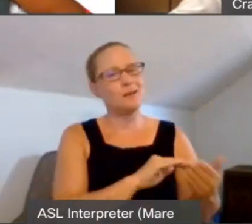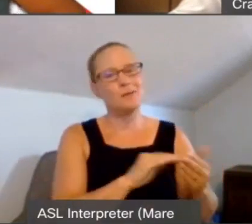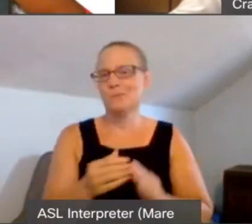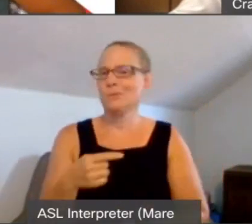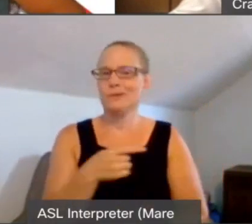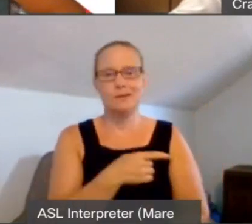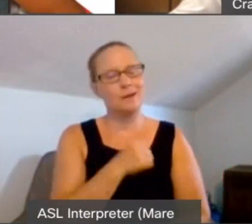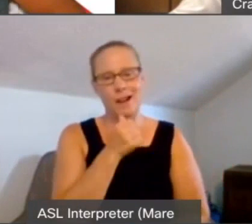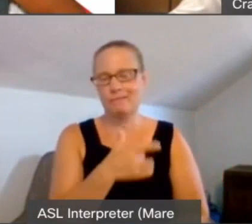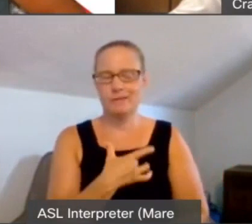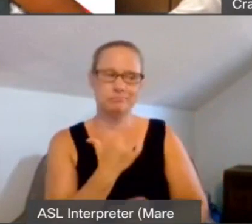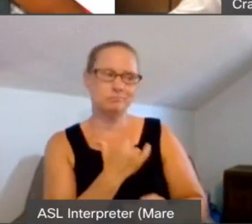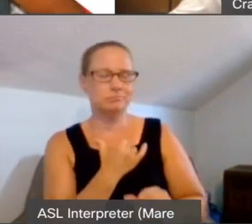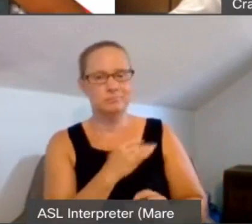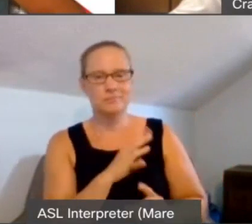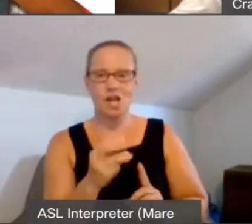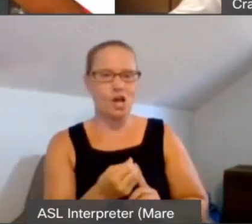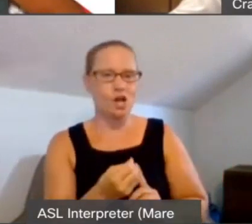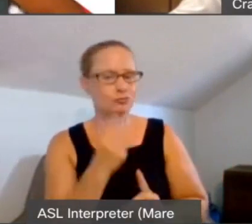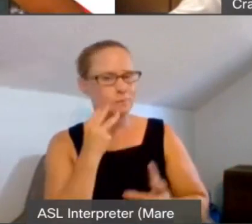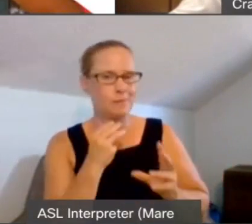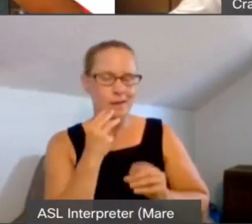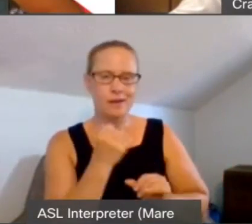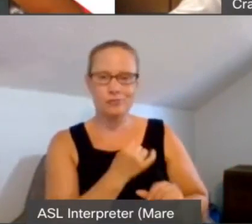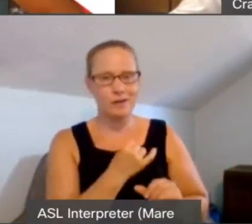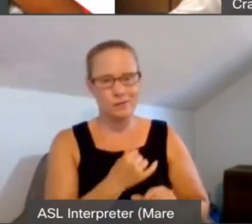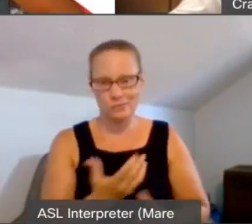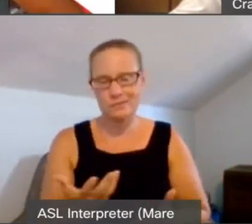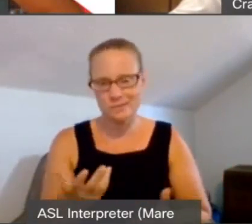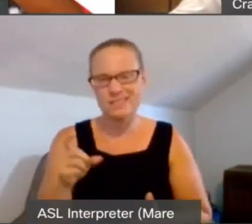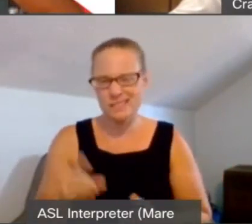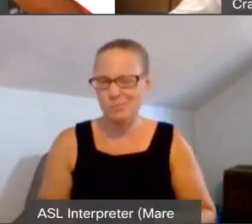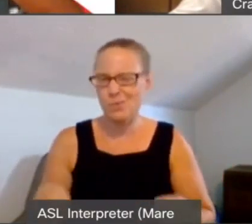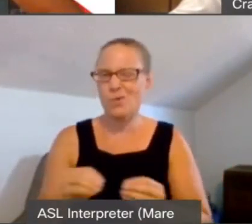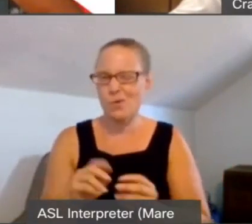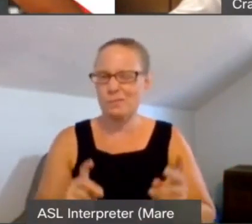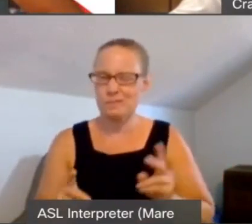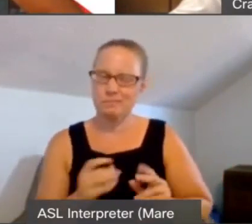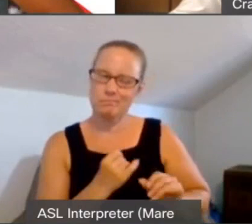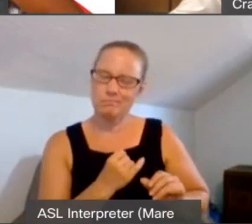from the same cultural backgrounds. And having services located sort of physically